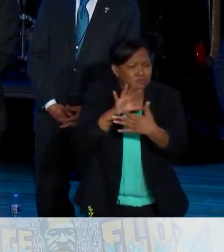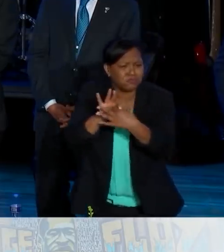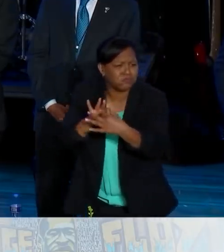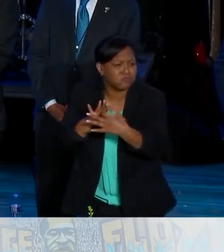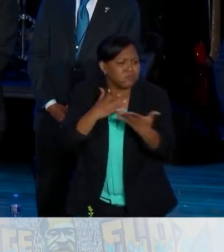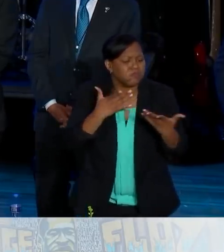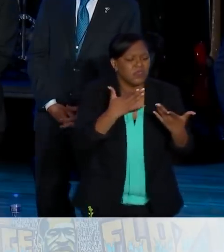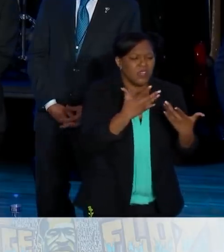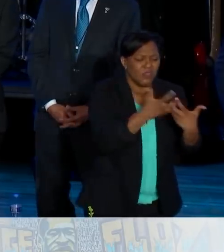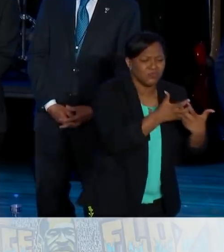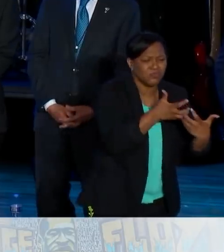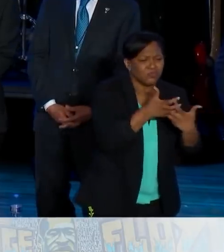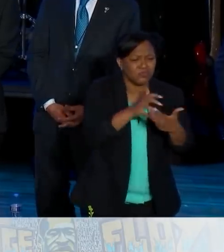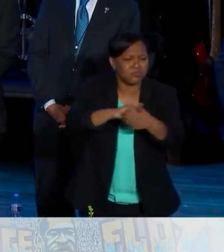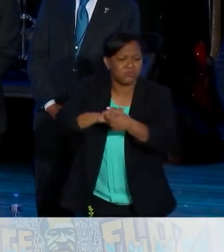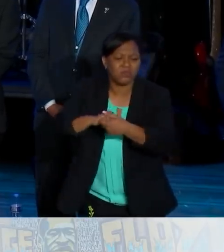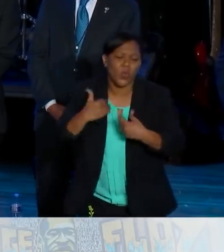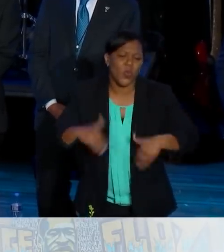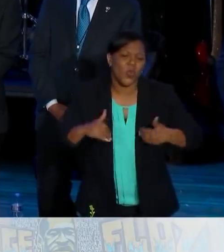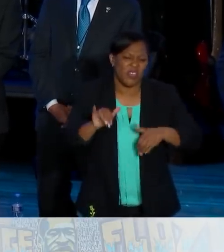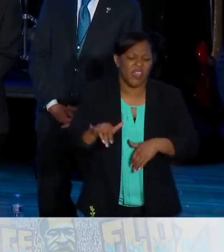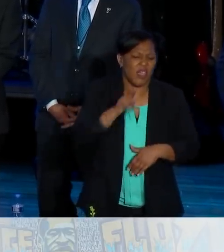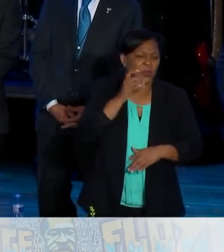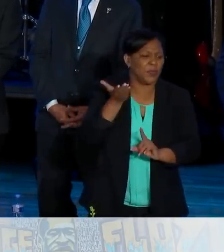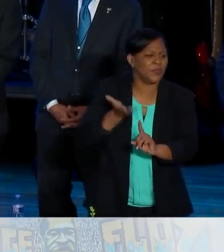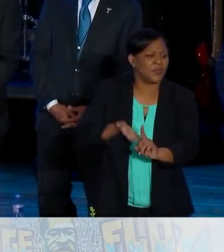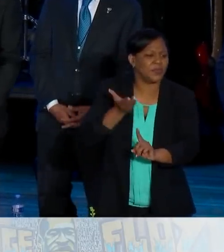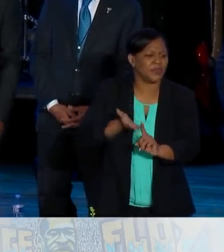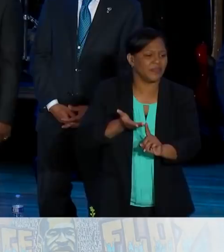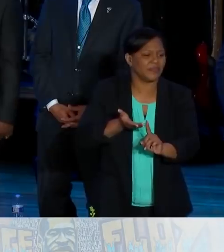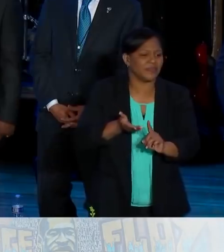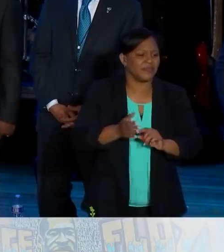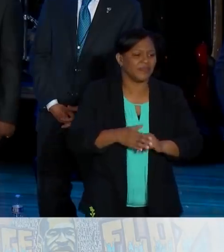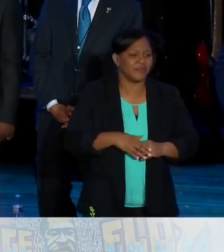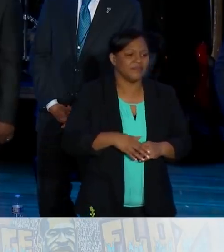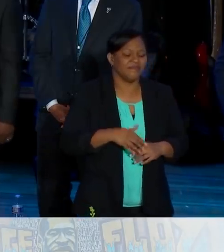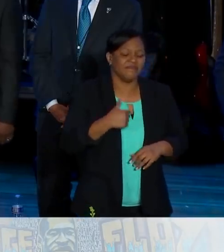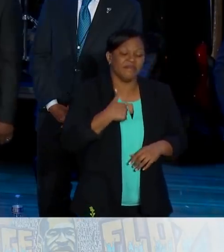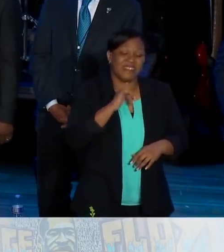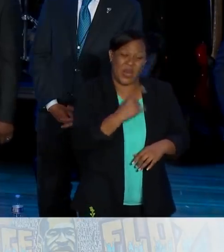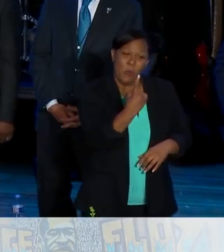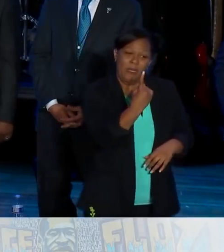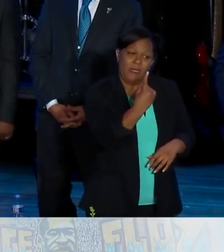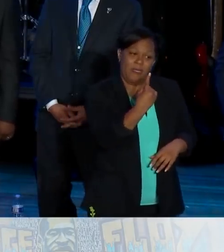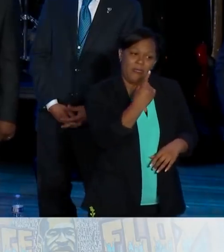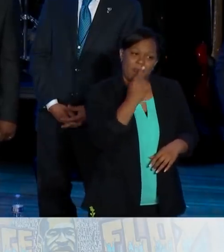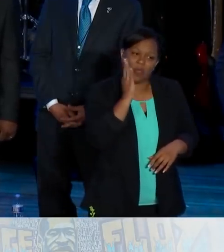WERE SPECIAL. HE WOULD EMBRACE THEM.